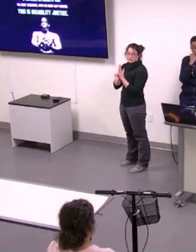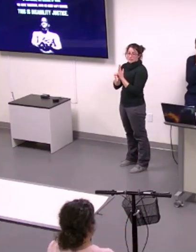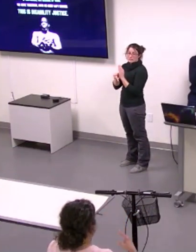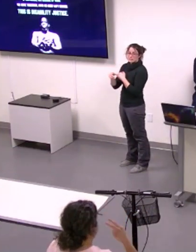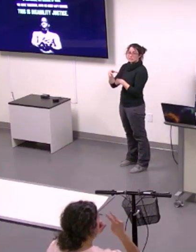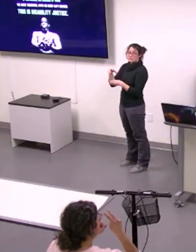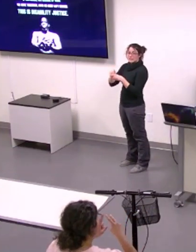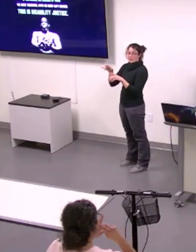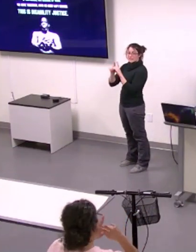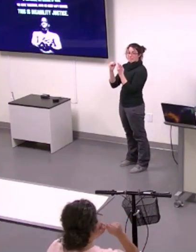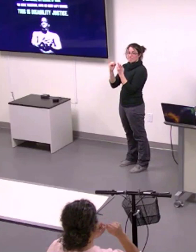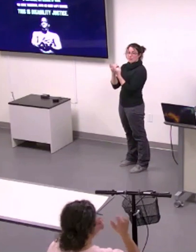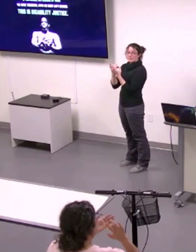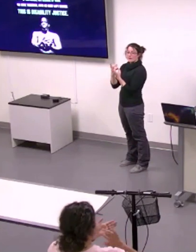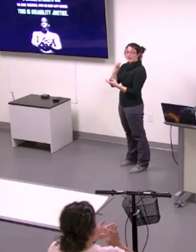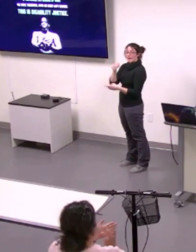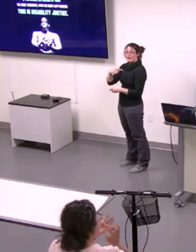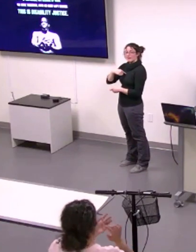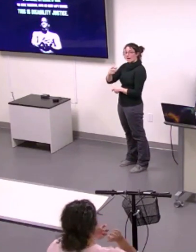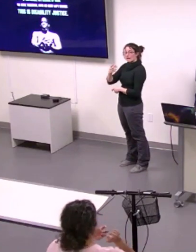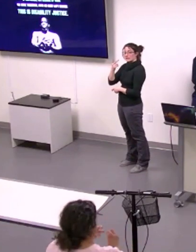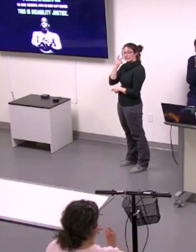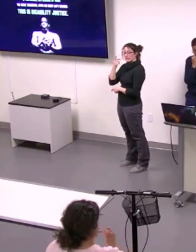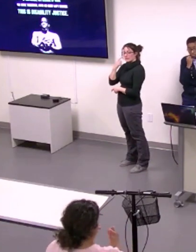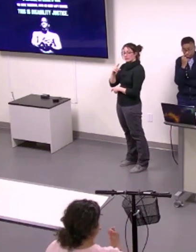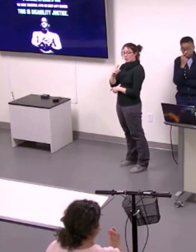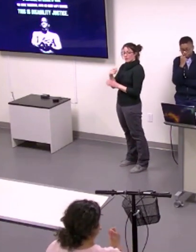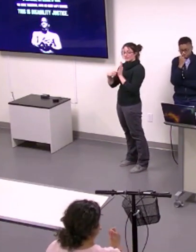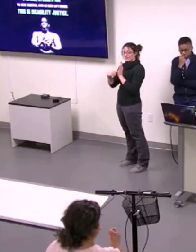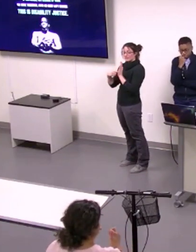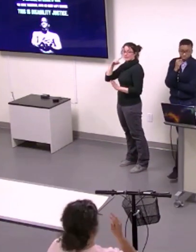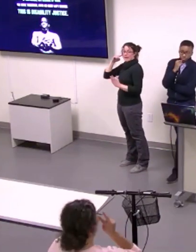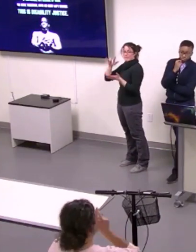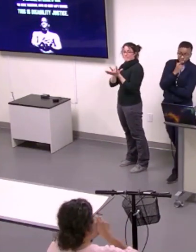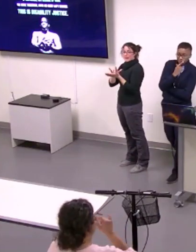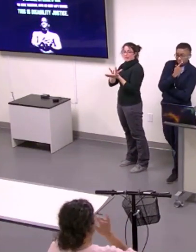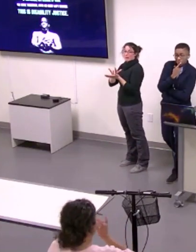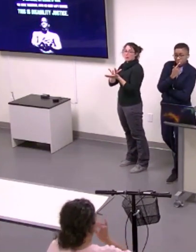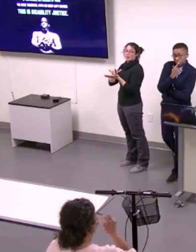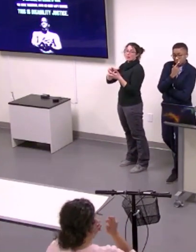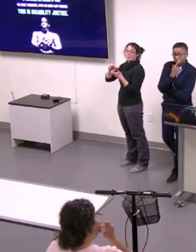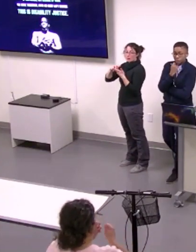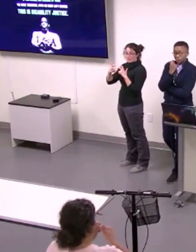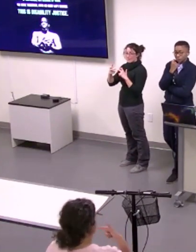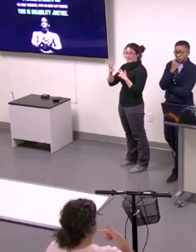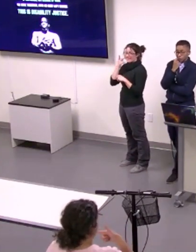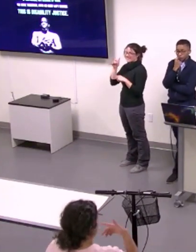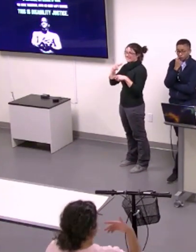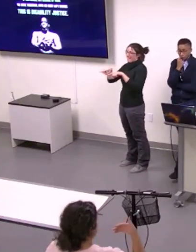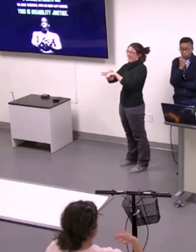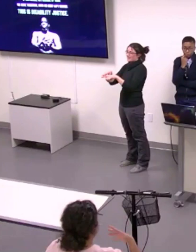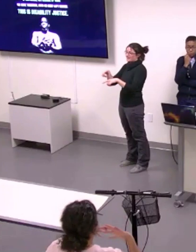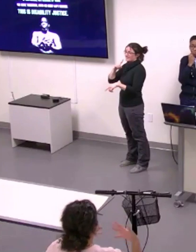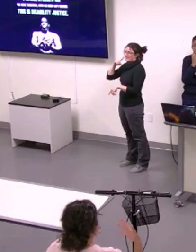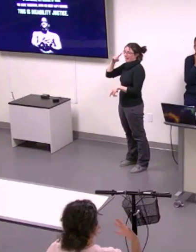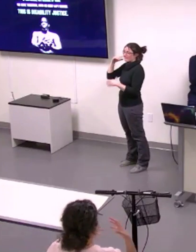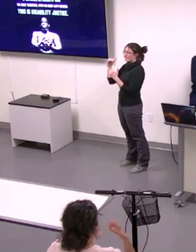And it, when I look at them. They really look, everything, it looks at deafness as if it's a mental problem.